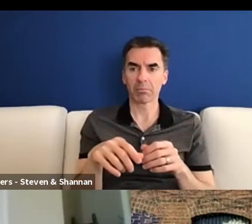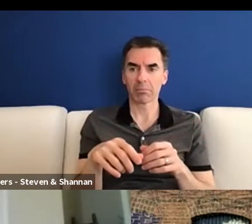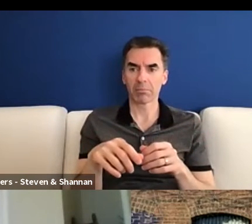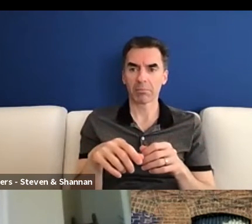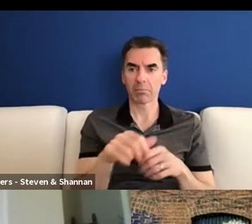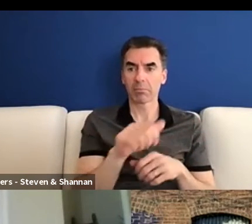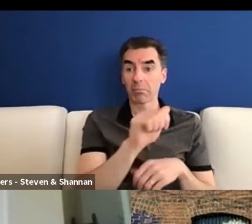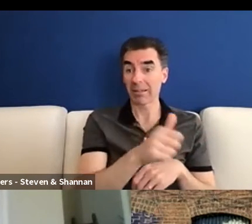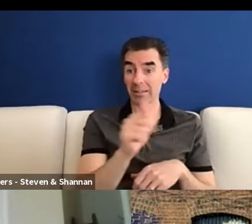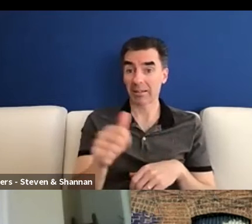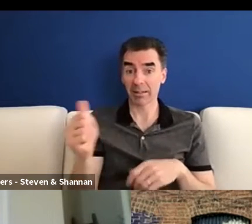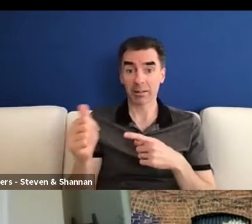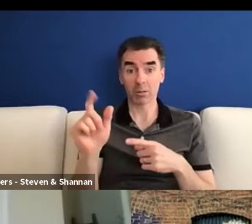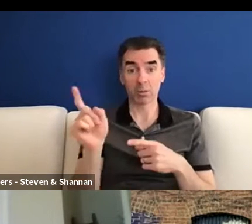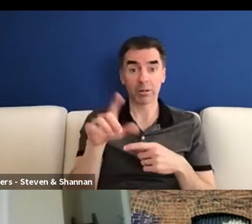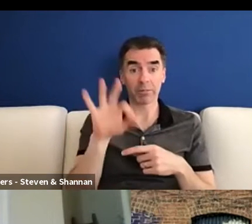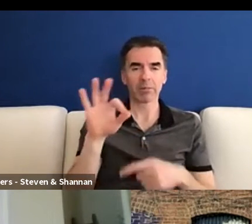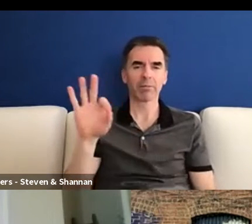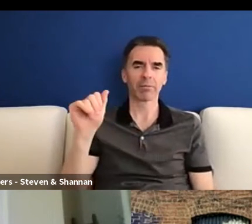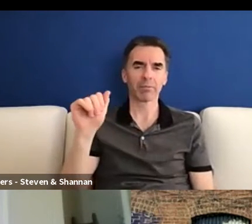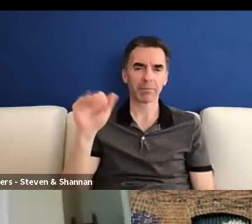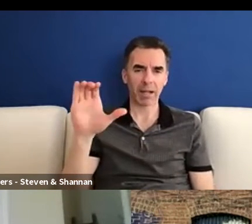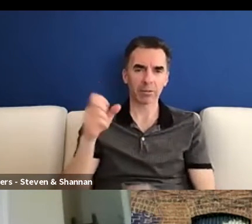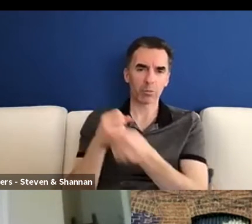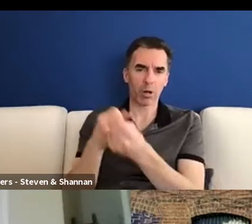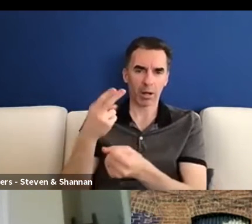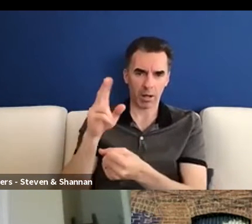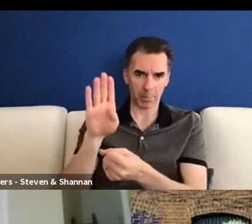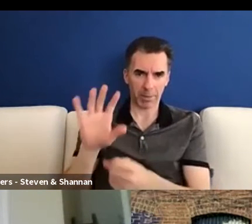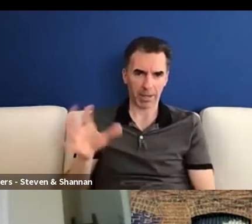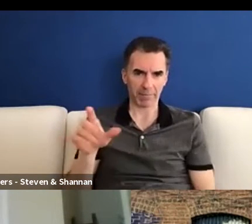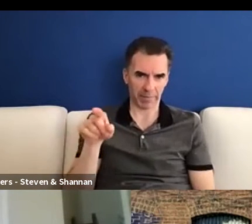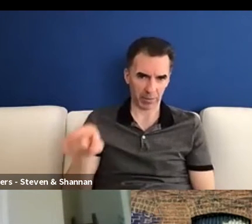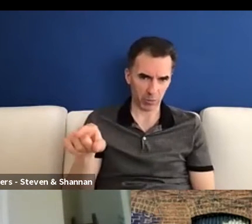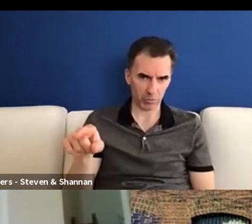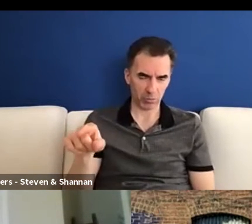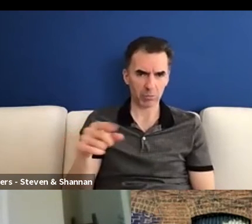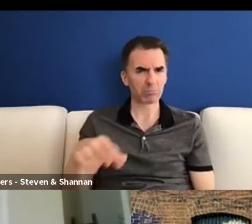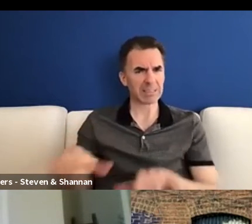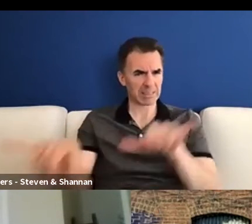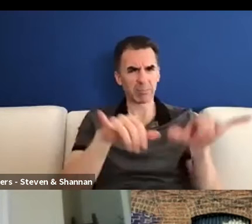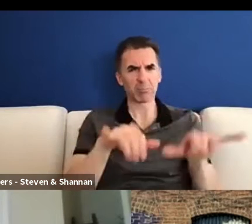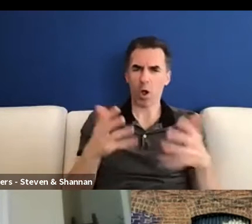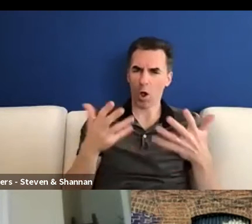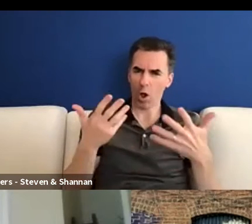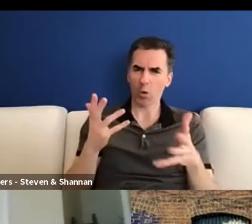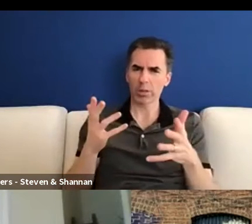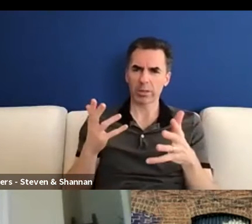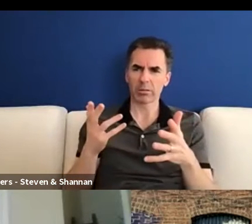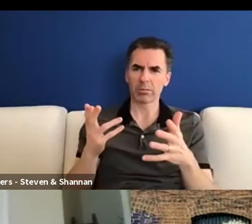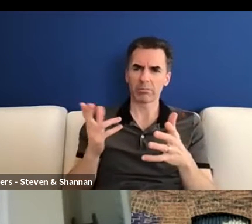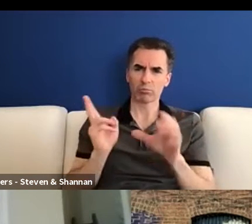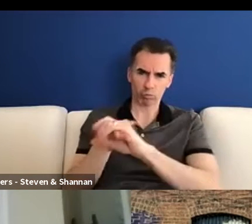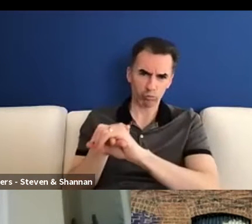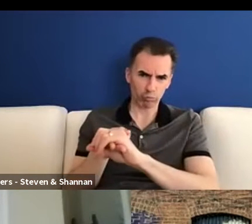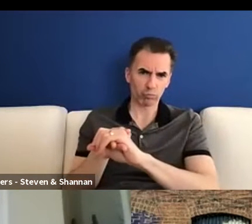the the faculty support hub on canvas, everyone here should already be enrolled in it. You'll see it on the homepage, there's a